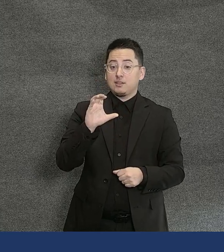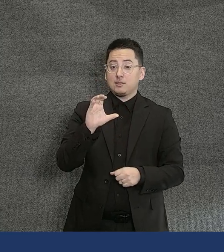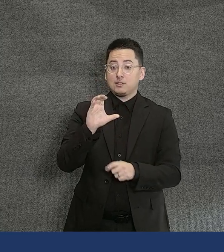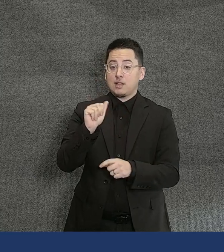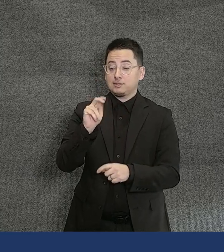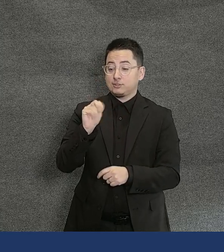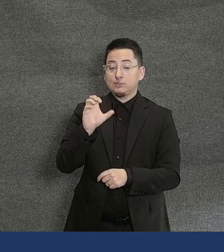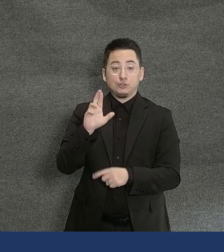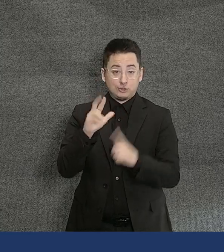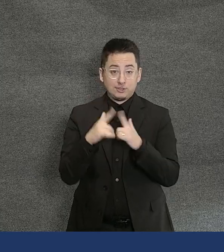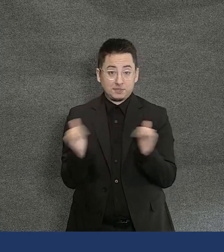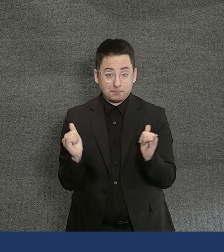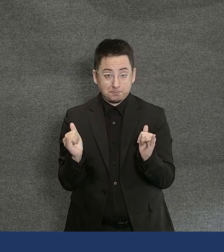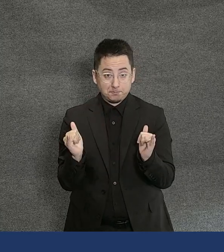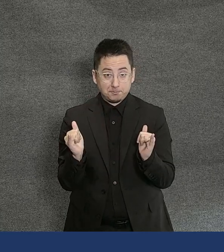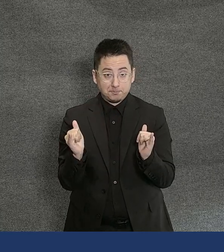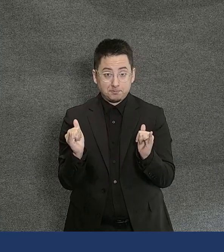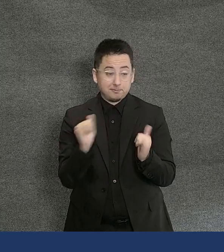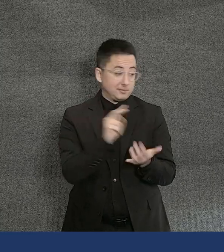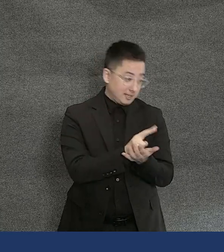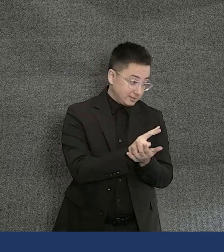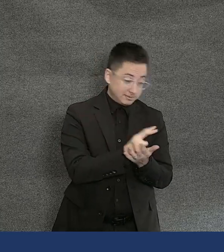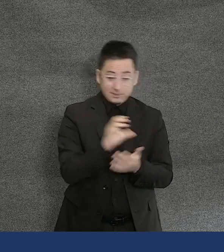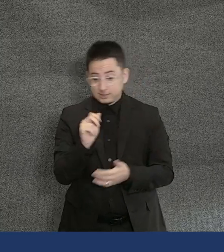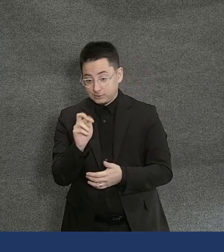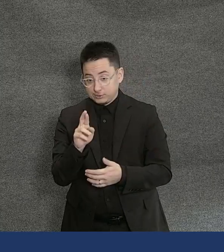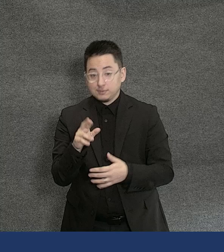And then in 2020, I did win, and I won again in '24.